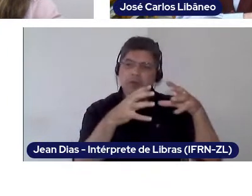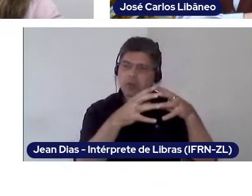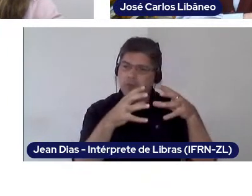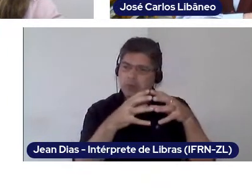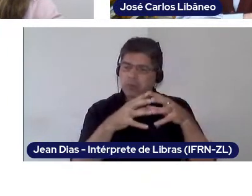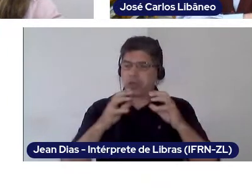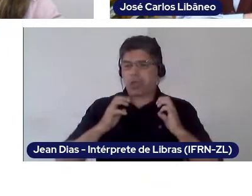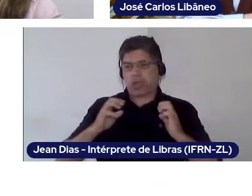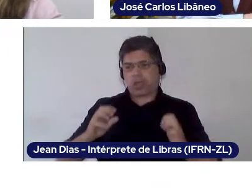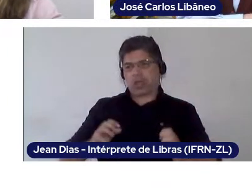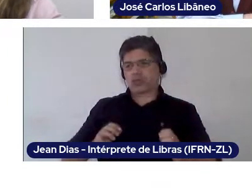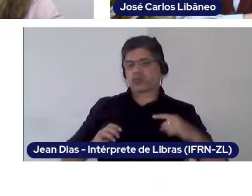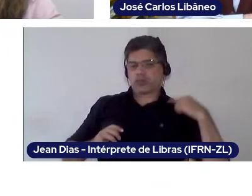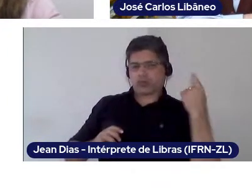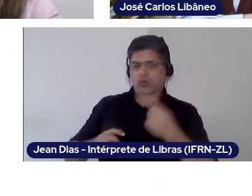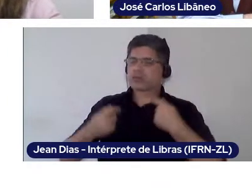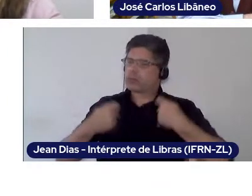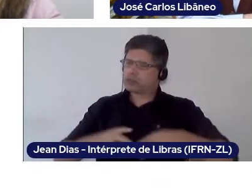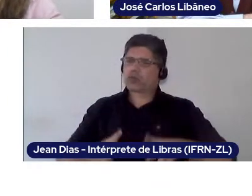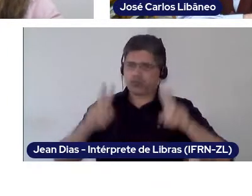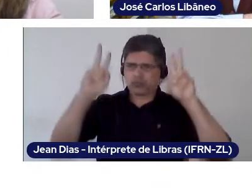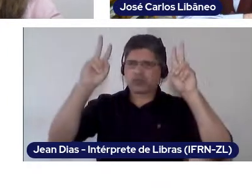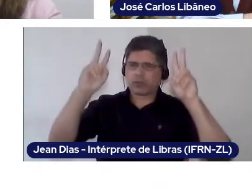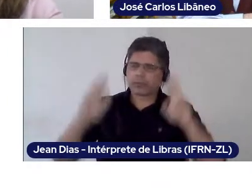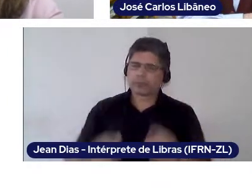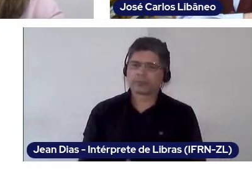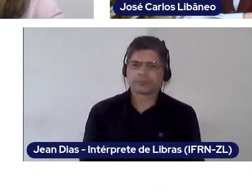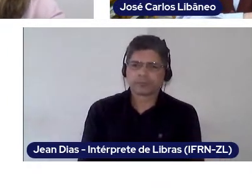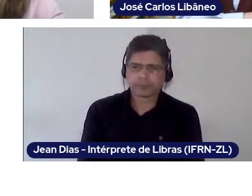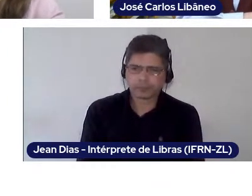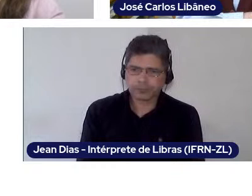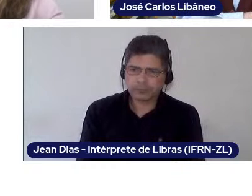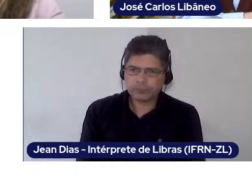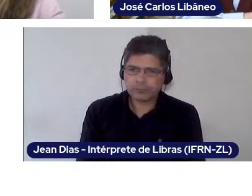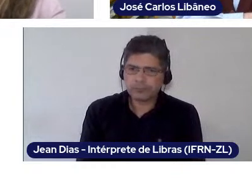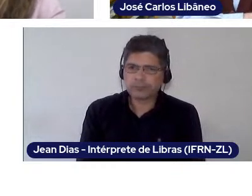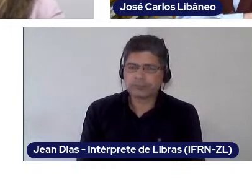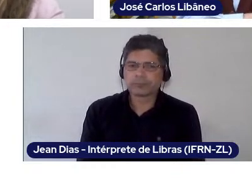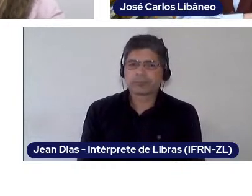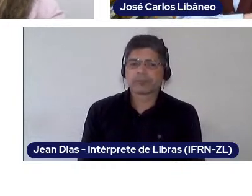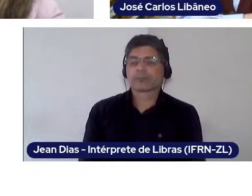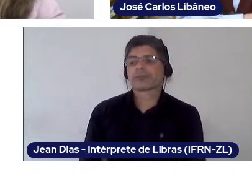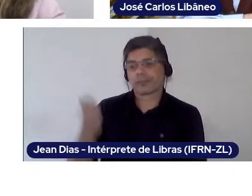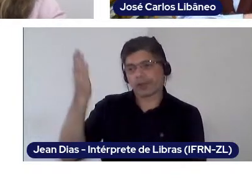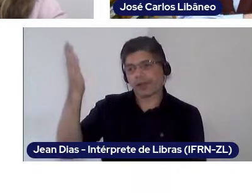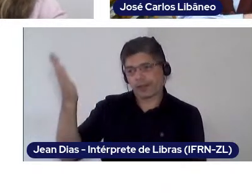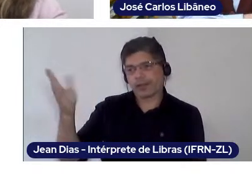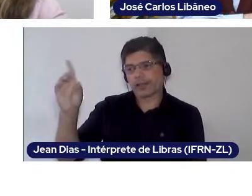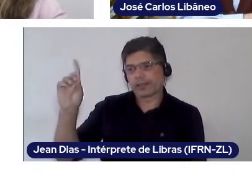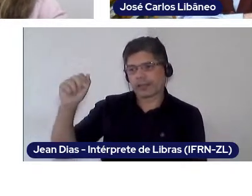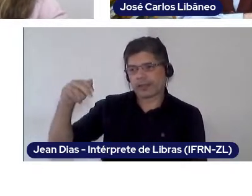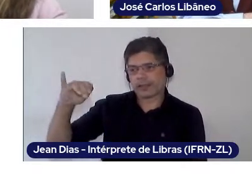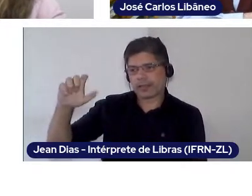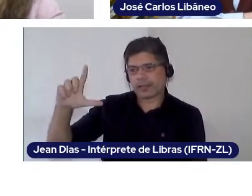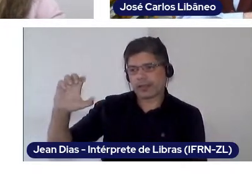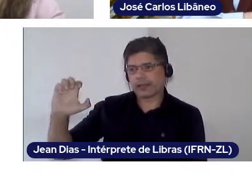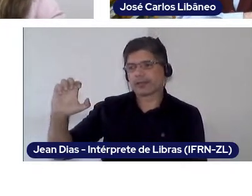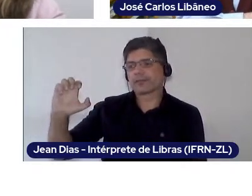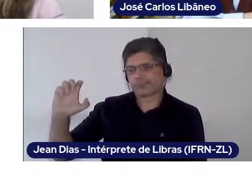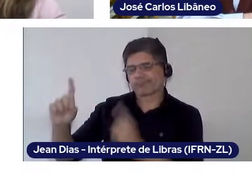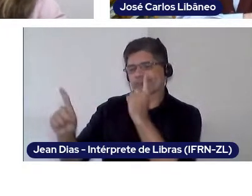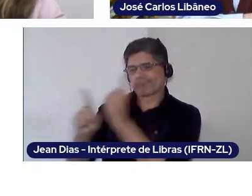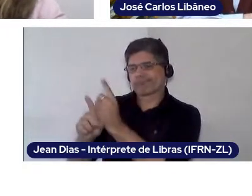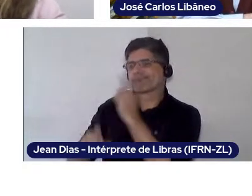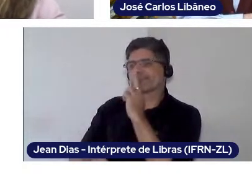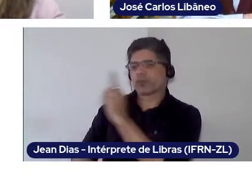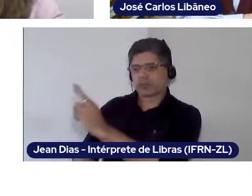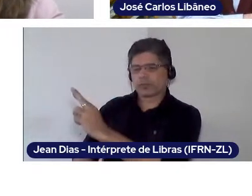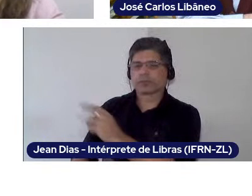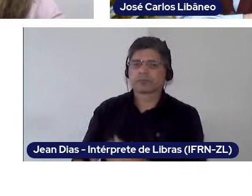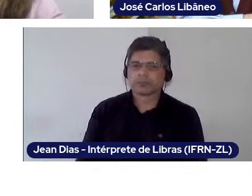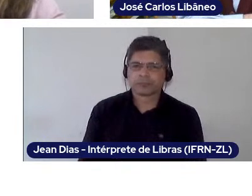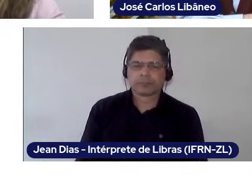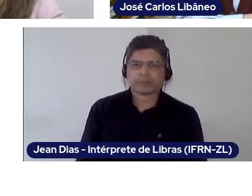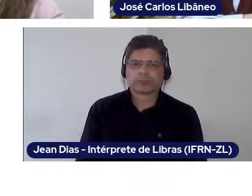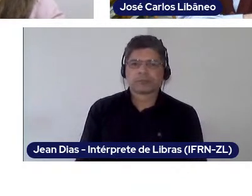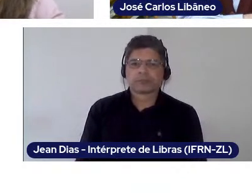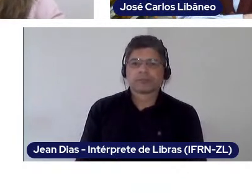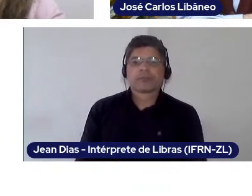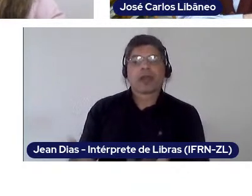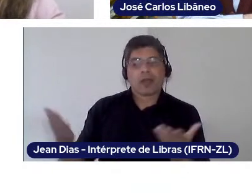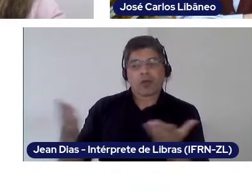Perfect, professor, that's it. Danielle was for sure very much contemplated. So, quickly, before we can move on to our final considerations.